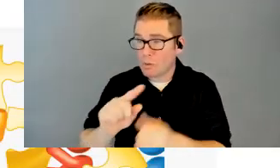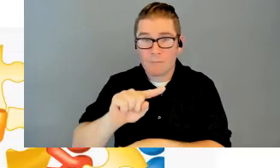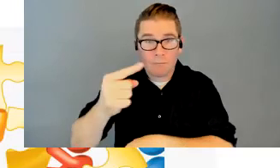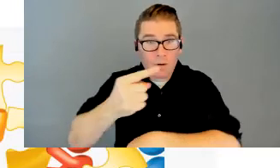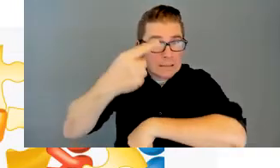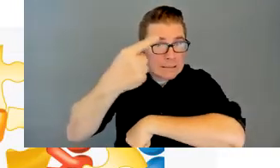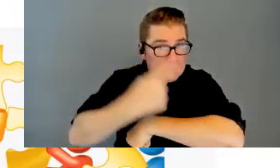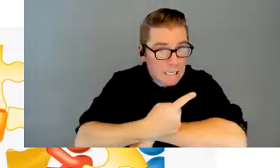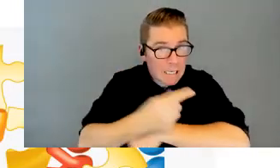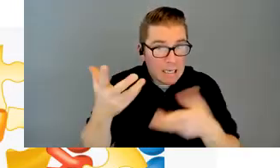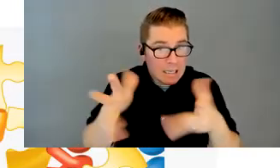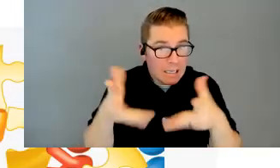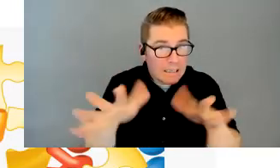but also the first week of class.